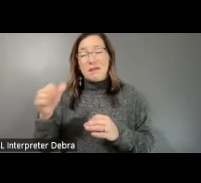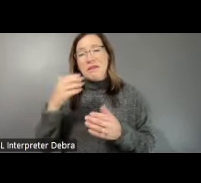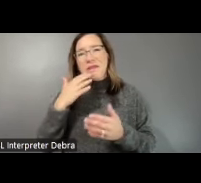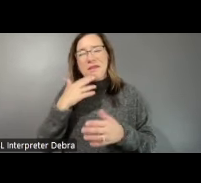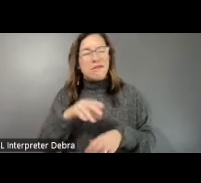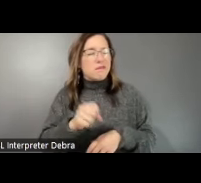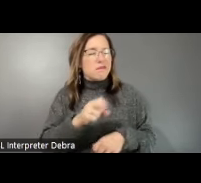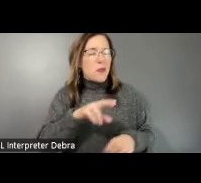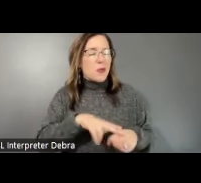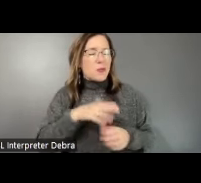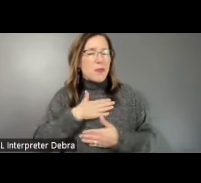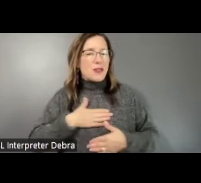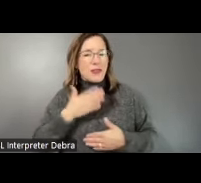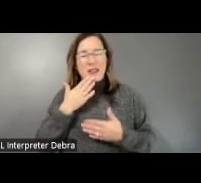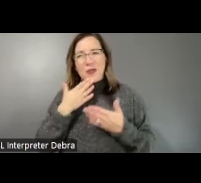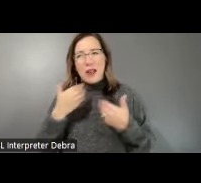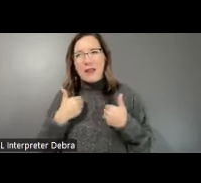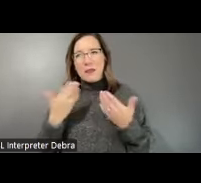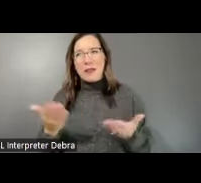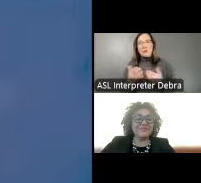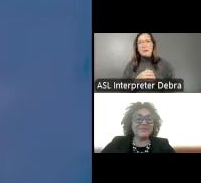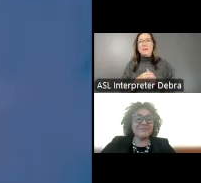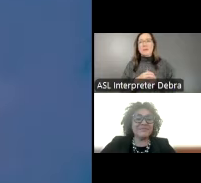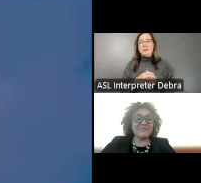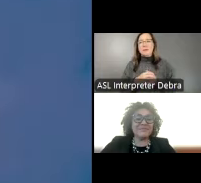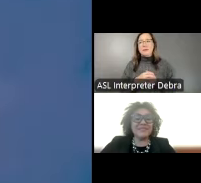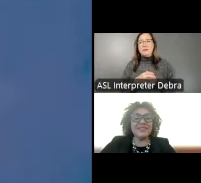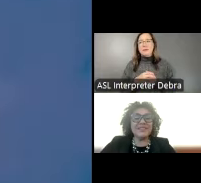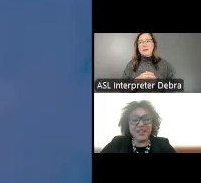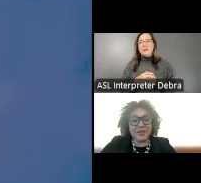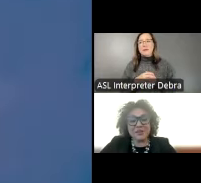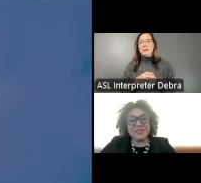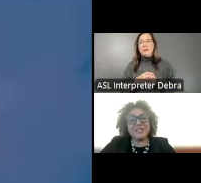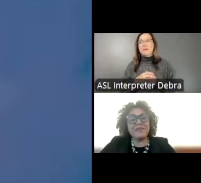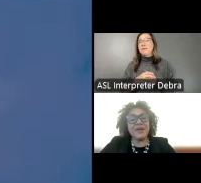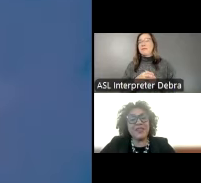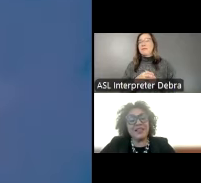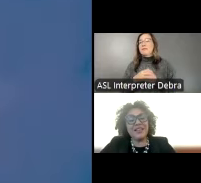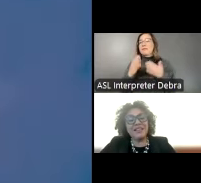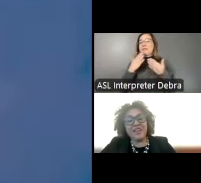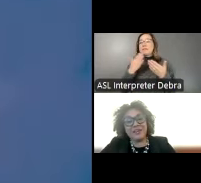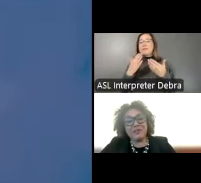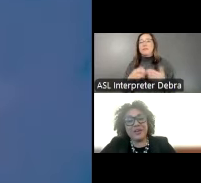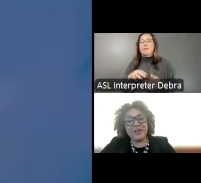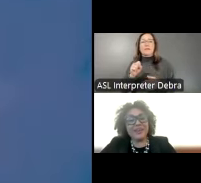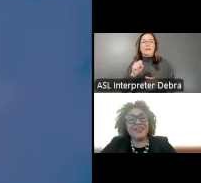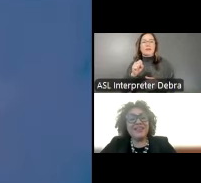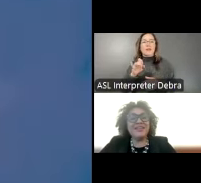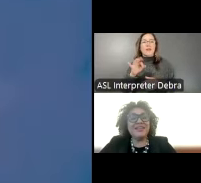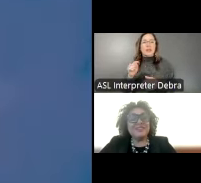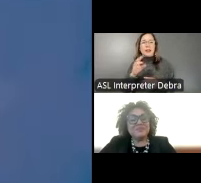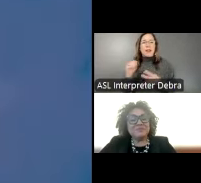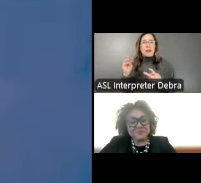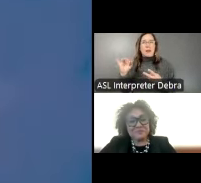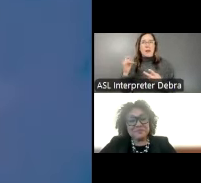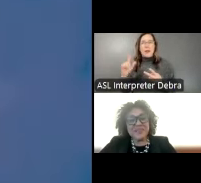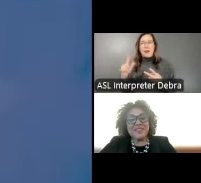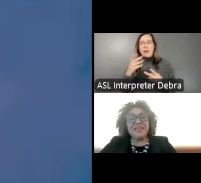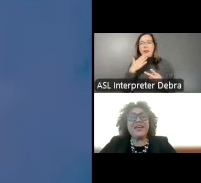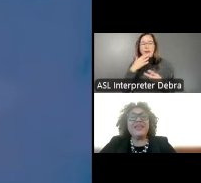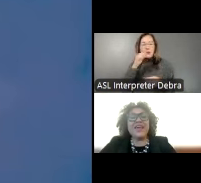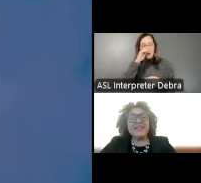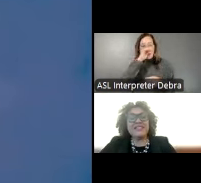been my pleasure. Thank you for having me. Thank you, Jessabet, and thank you, Miguel. The NEA has